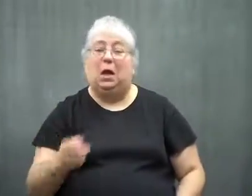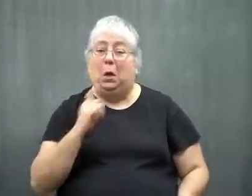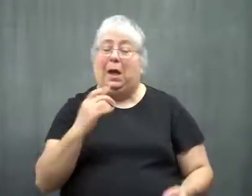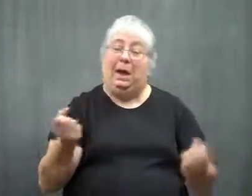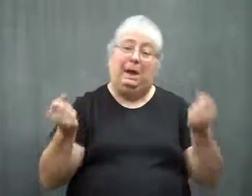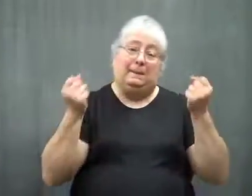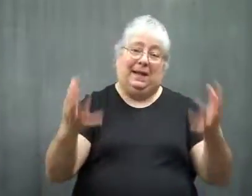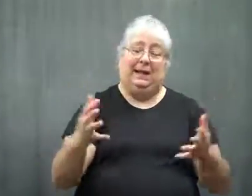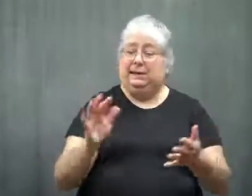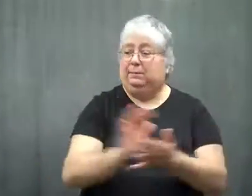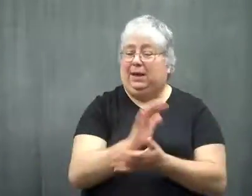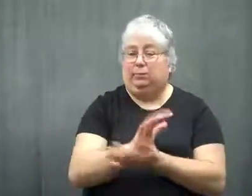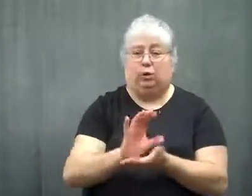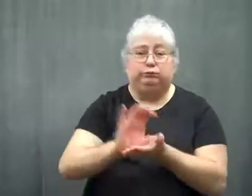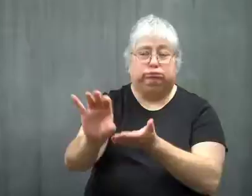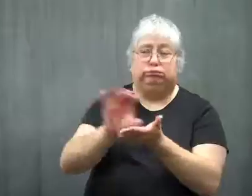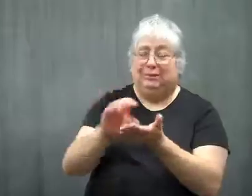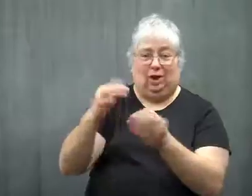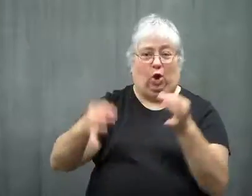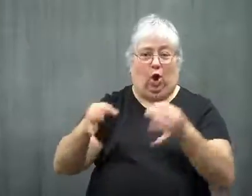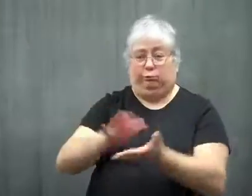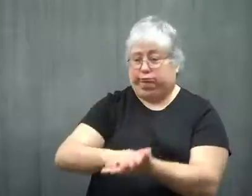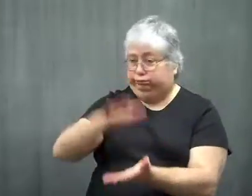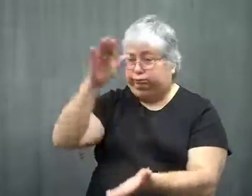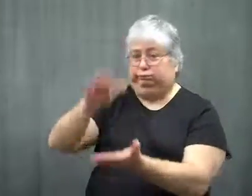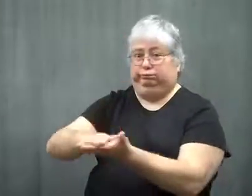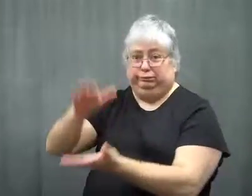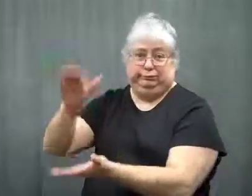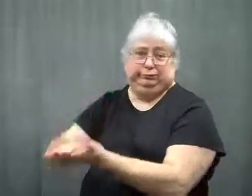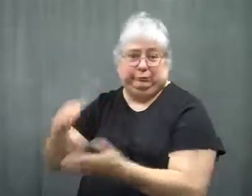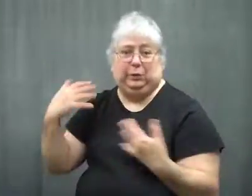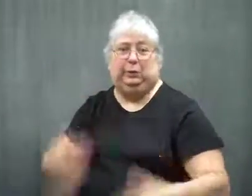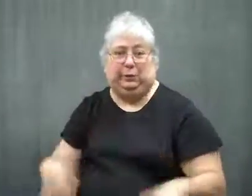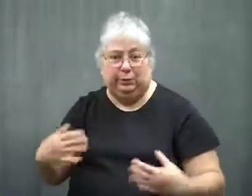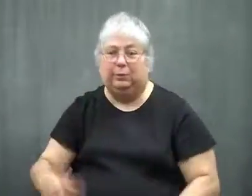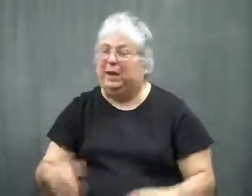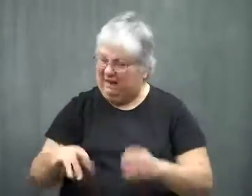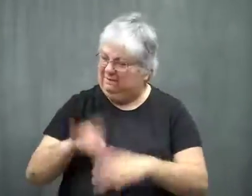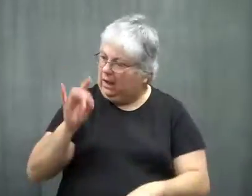Stacks of papers were submitted to the court.